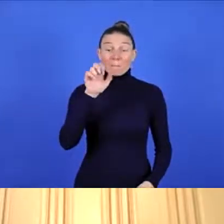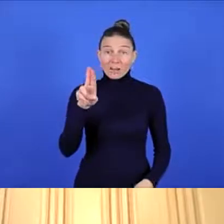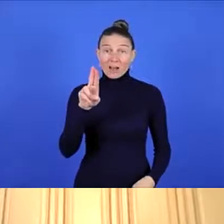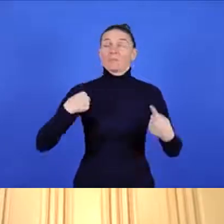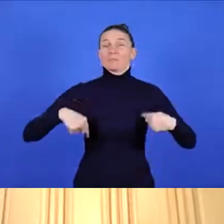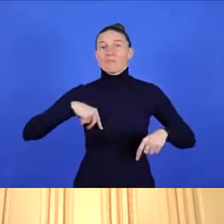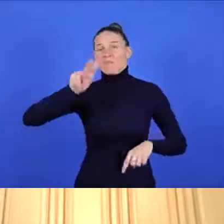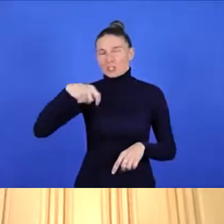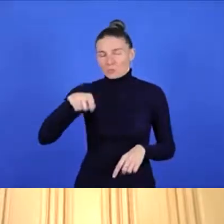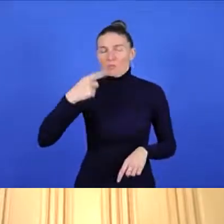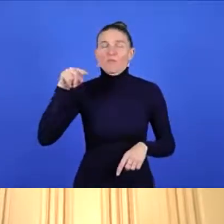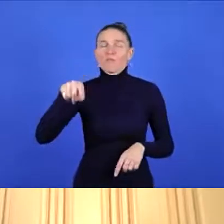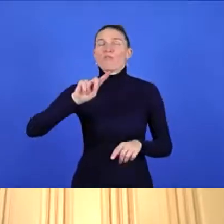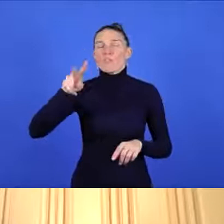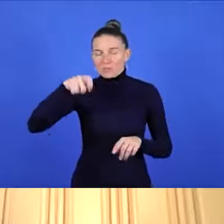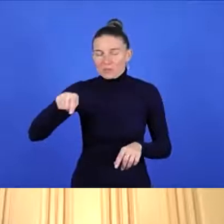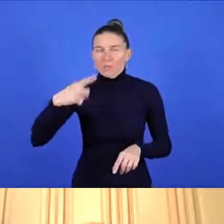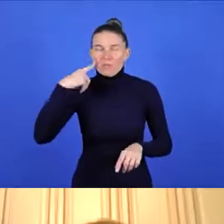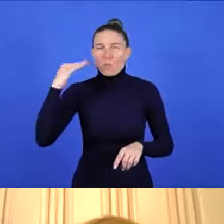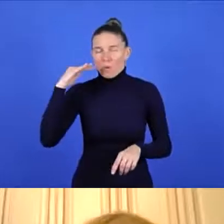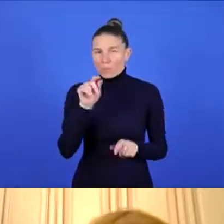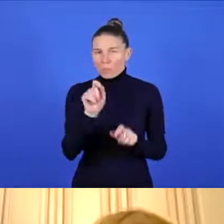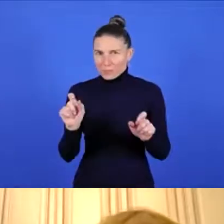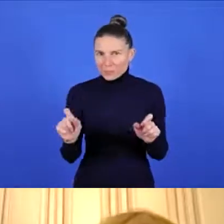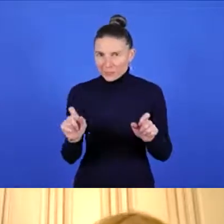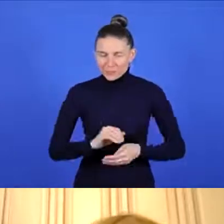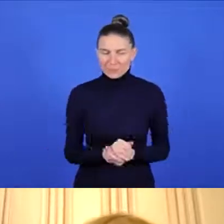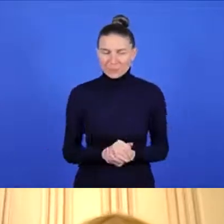. I myself am Avi Blau,